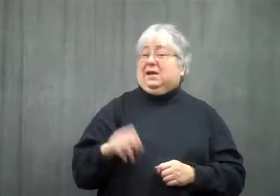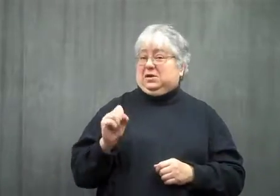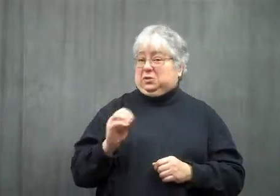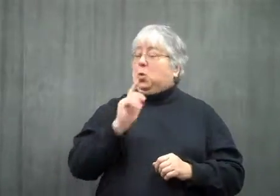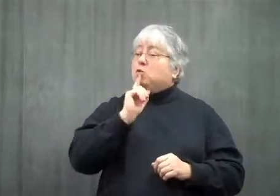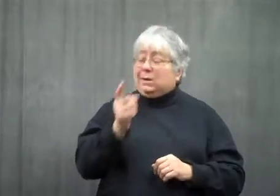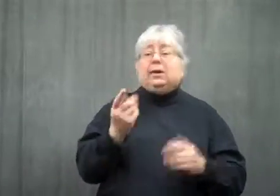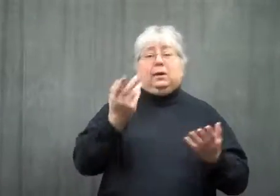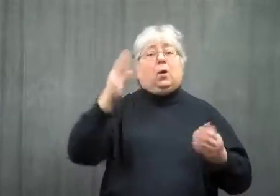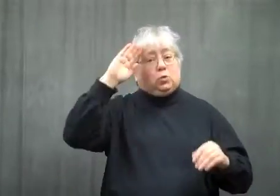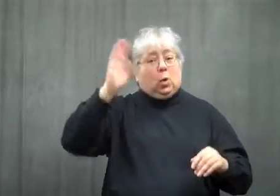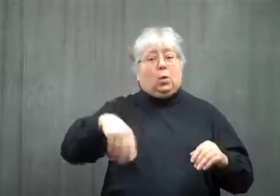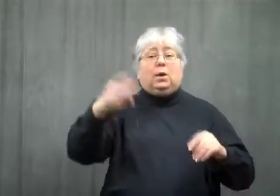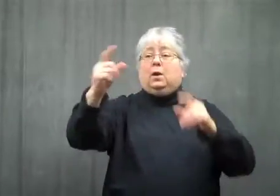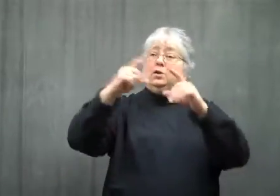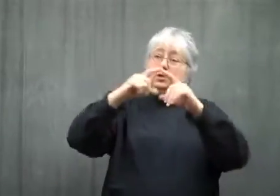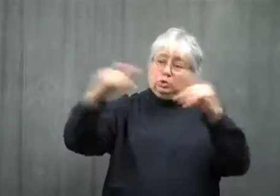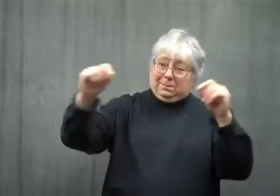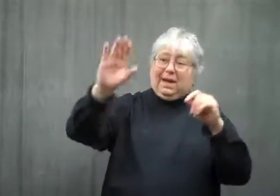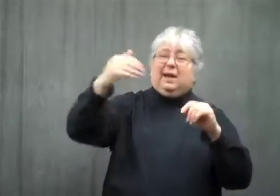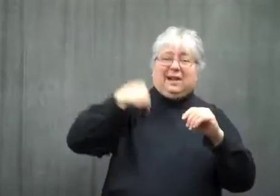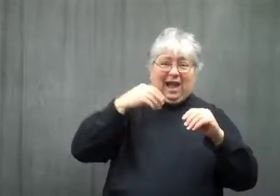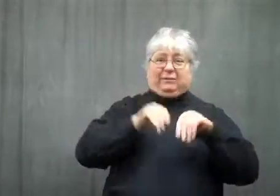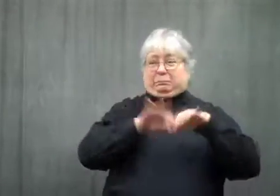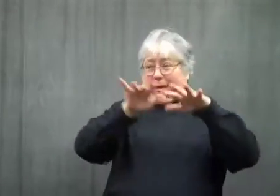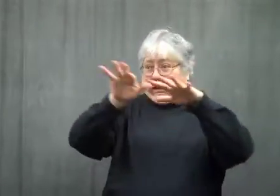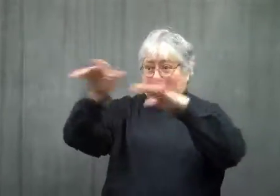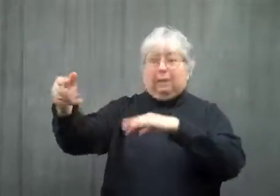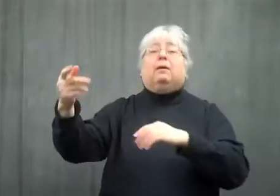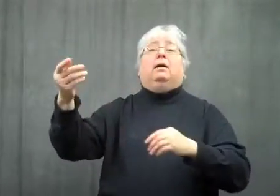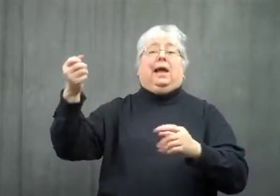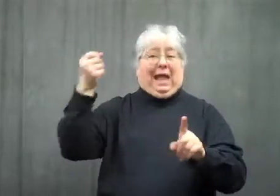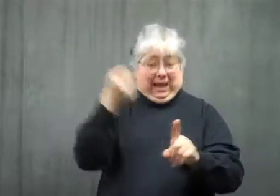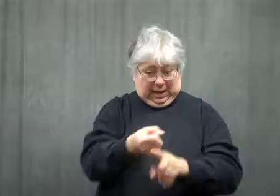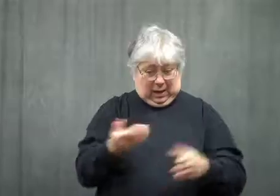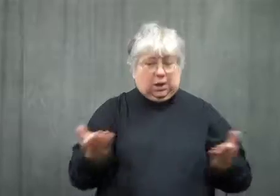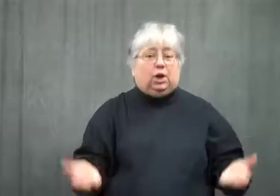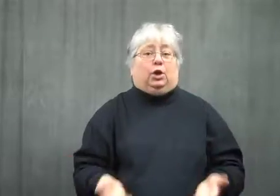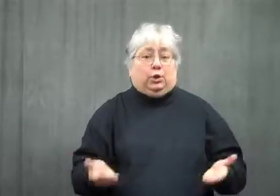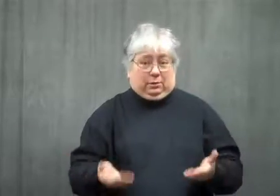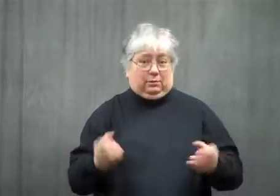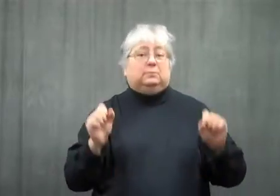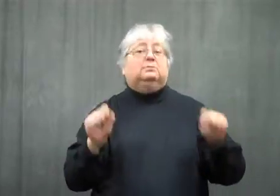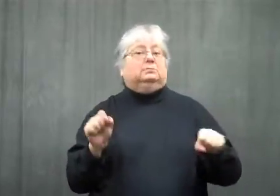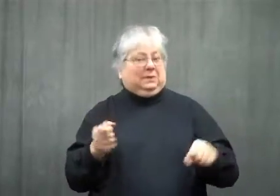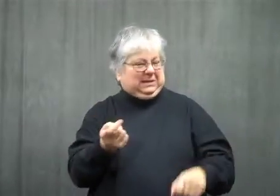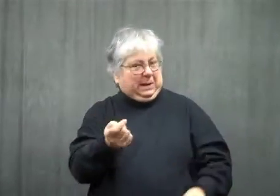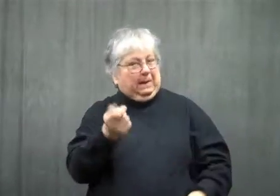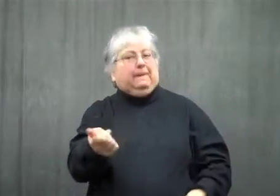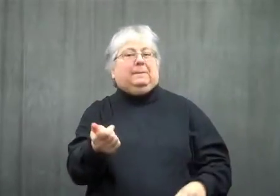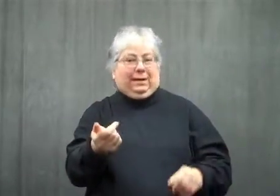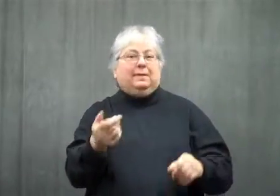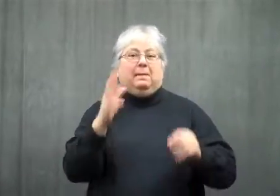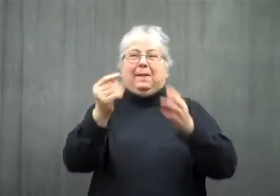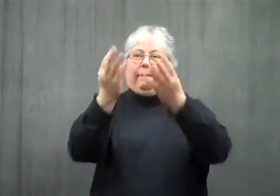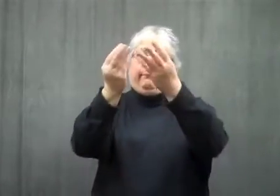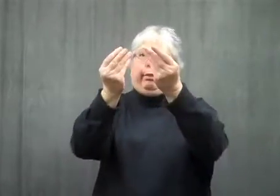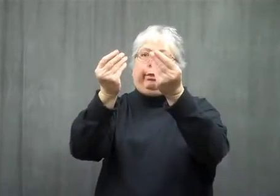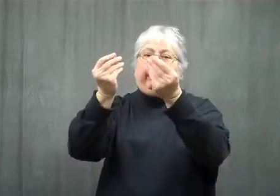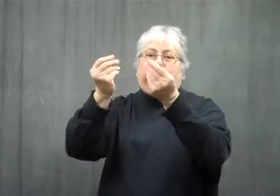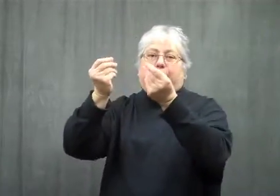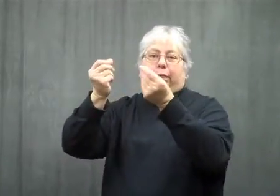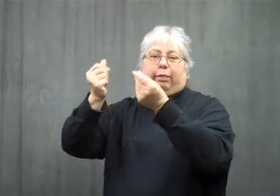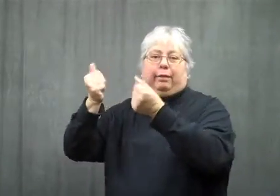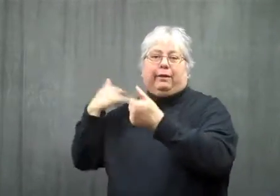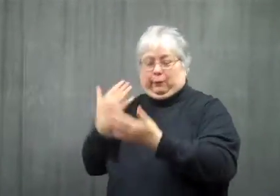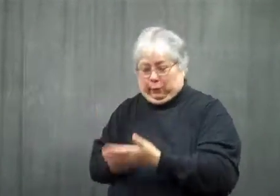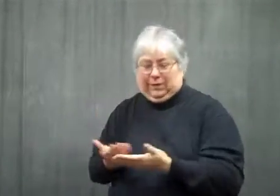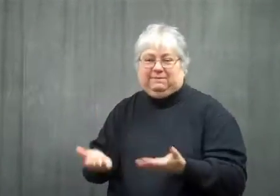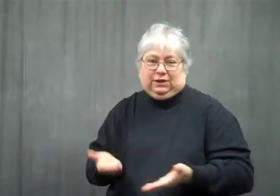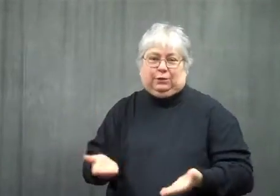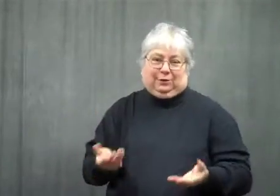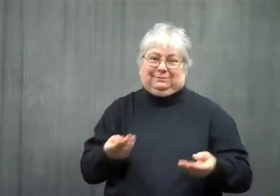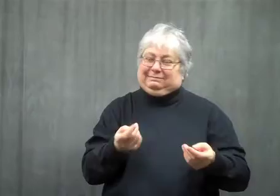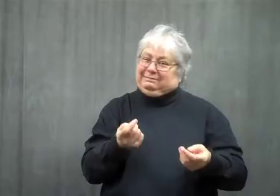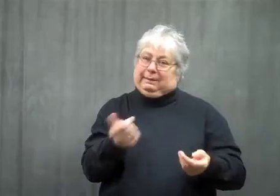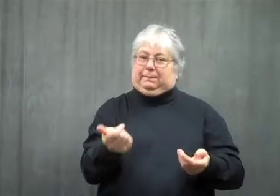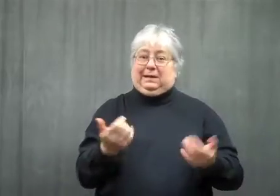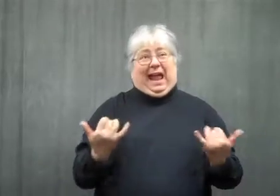So yes, radiation is coming to the U.S., and it's dissipating as it travels so very little will arrive.